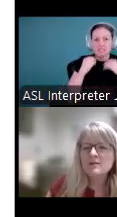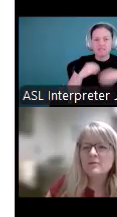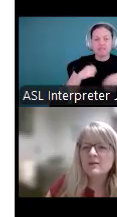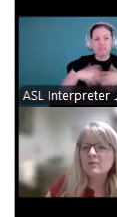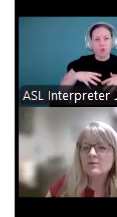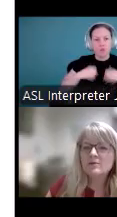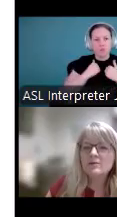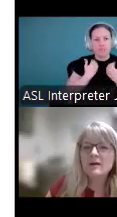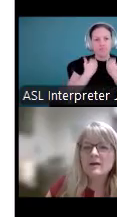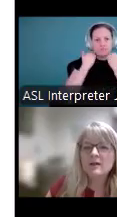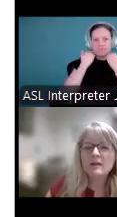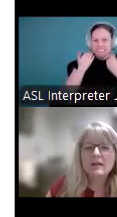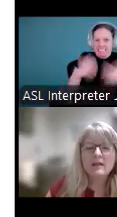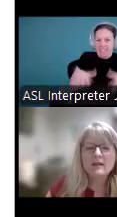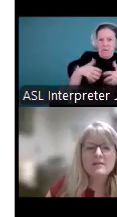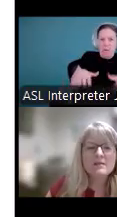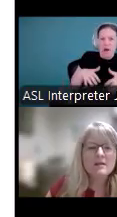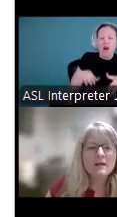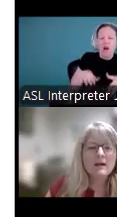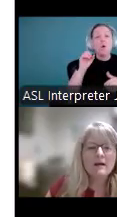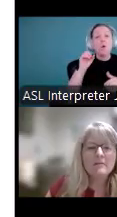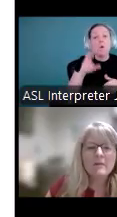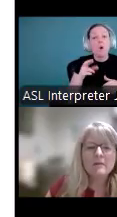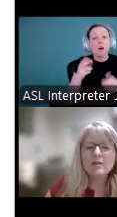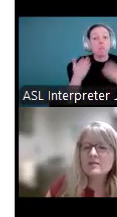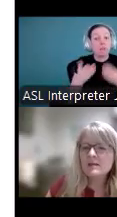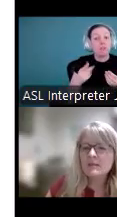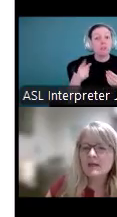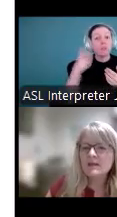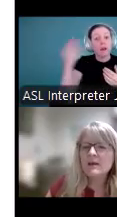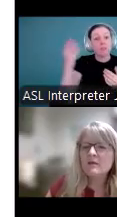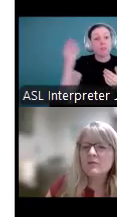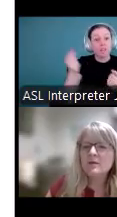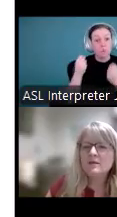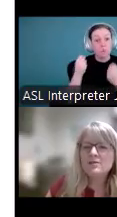deal with winter driving, and maybe you're somebody that would